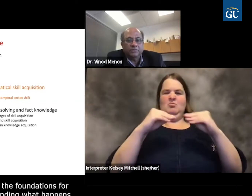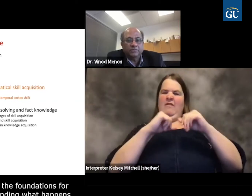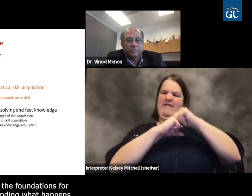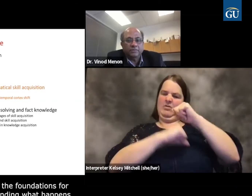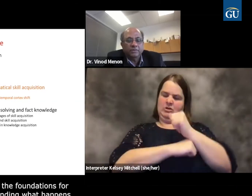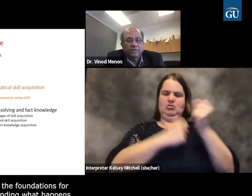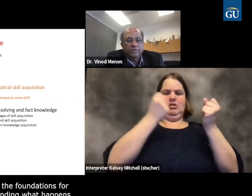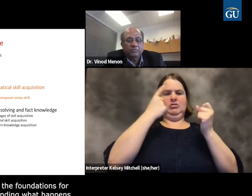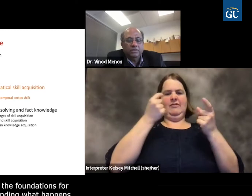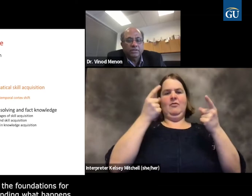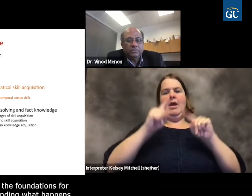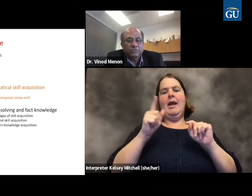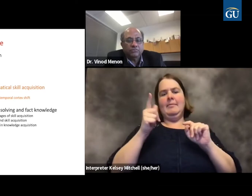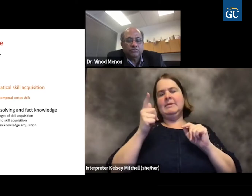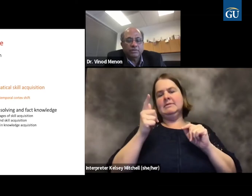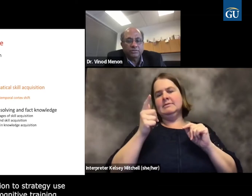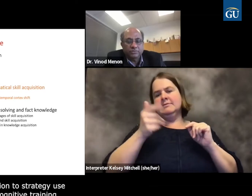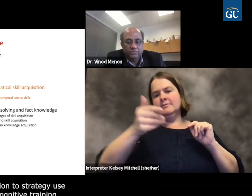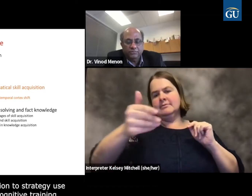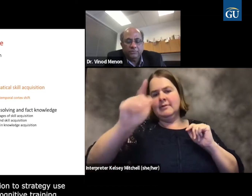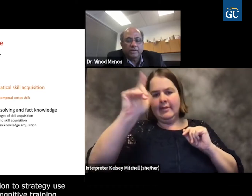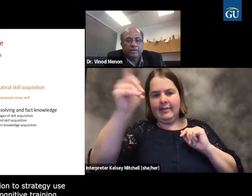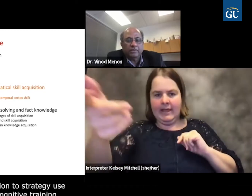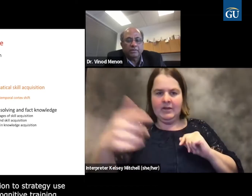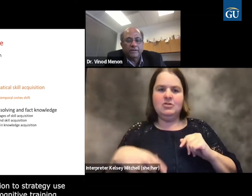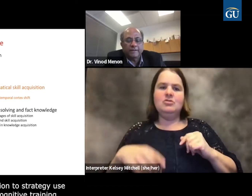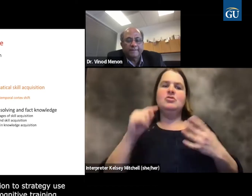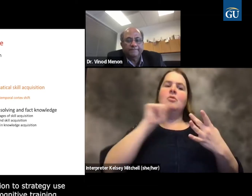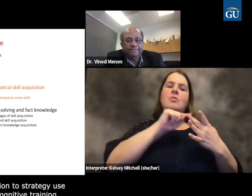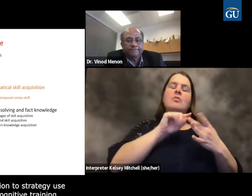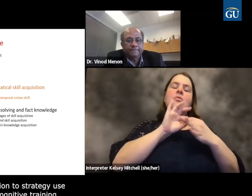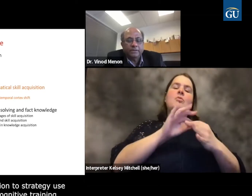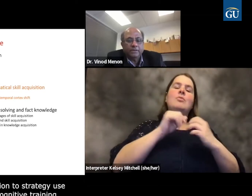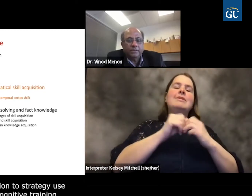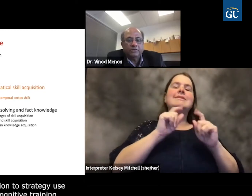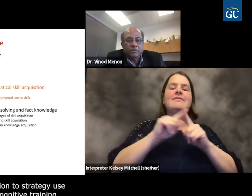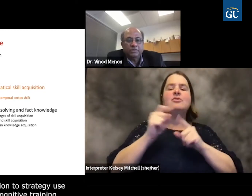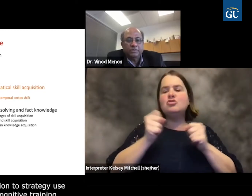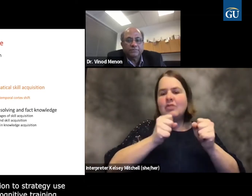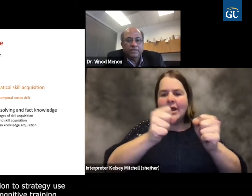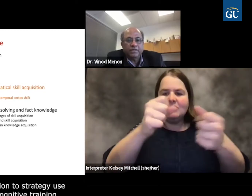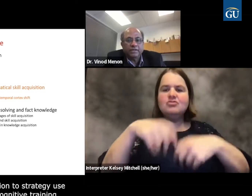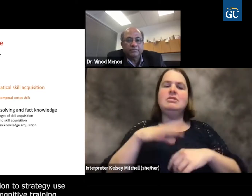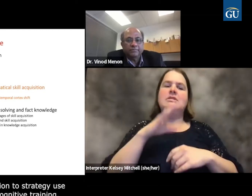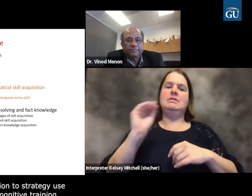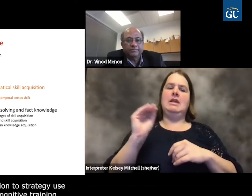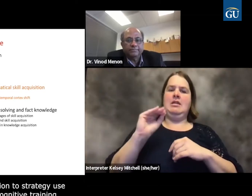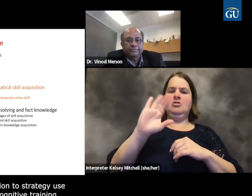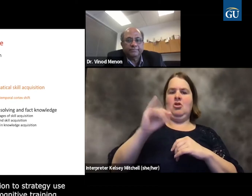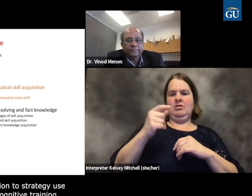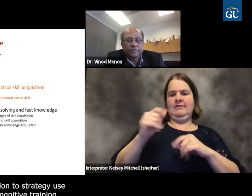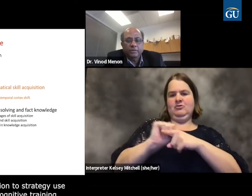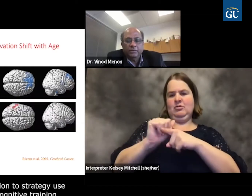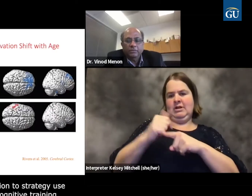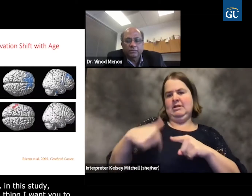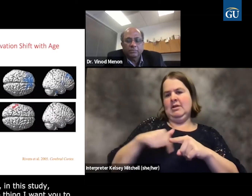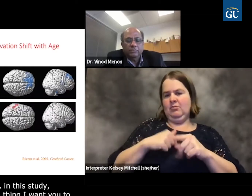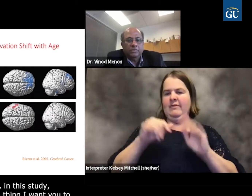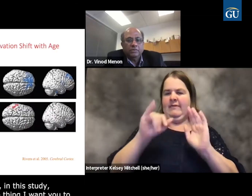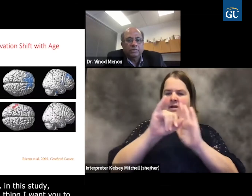understanding what happens in relation to strategies and um